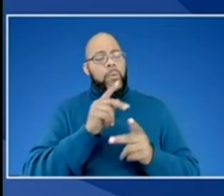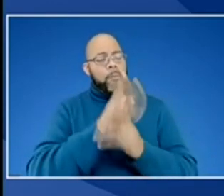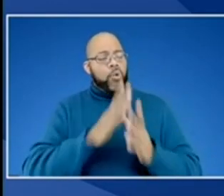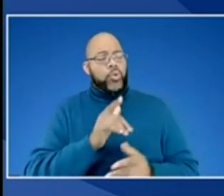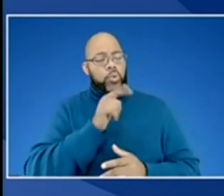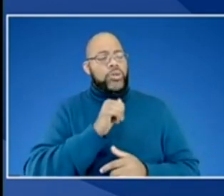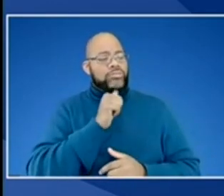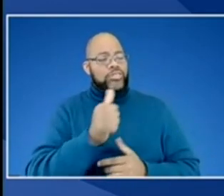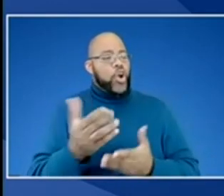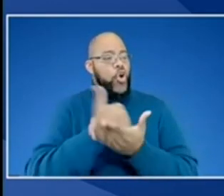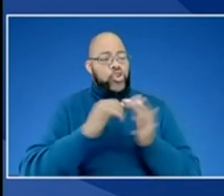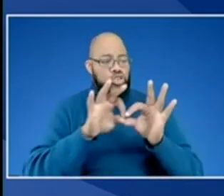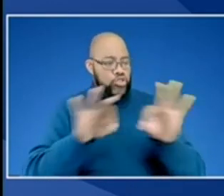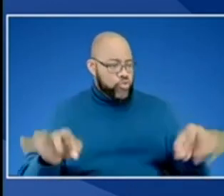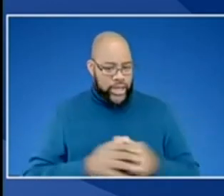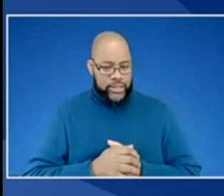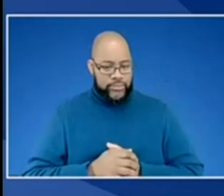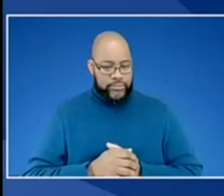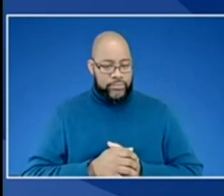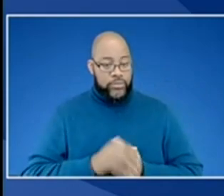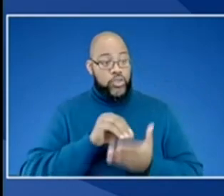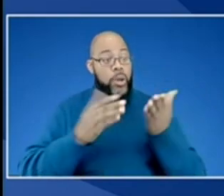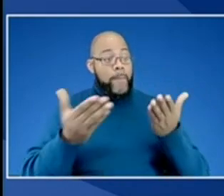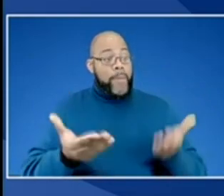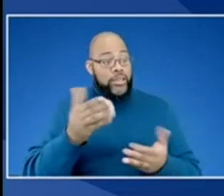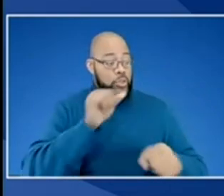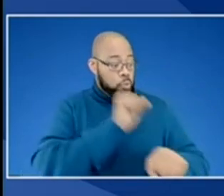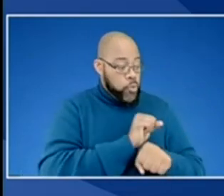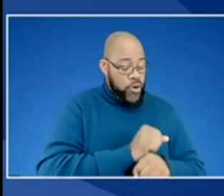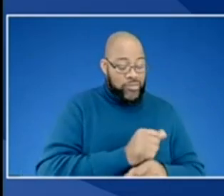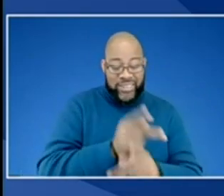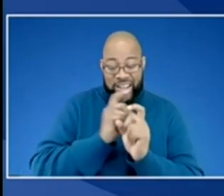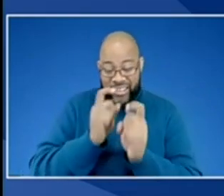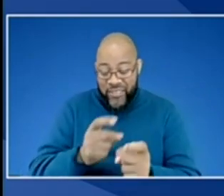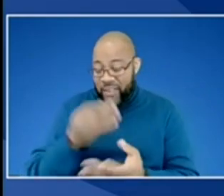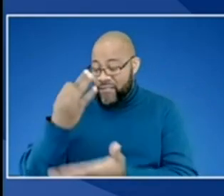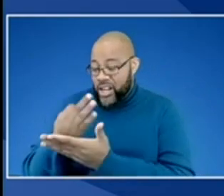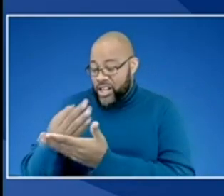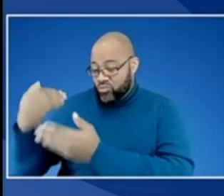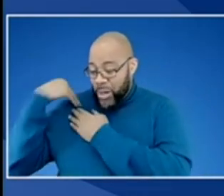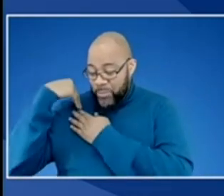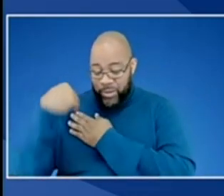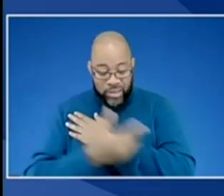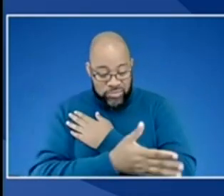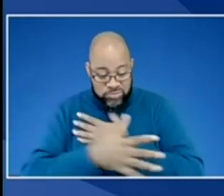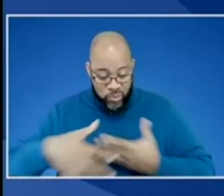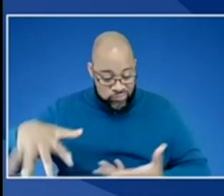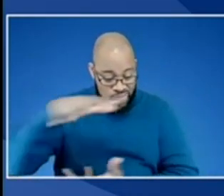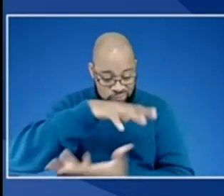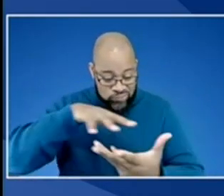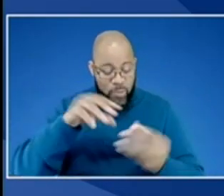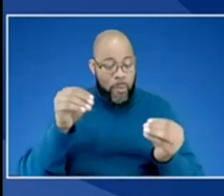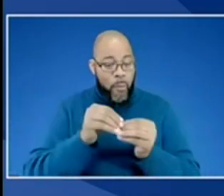degree. Students balancing work, caregiving and financial responsibilities are more likely to leave college without a